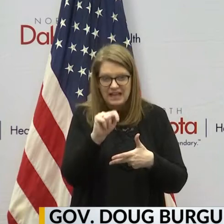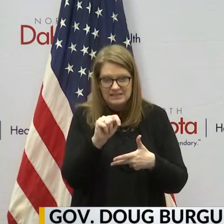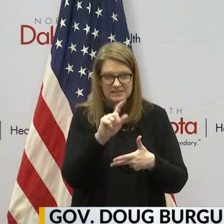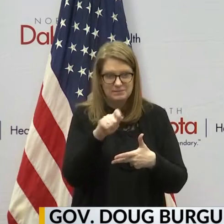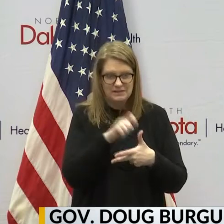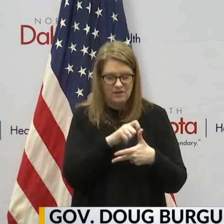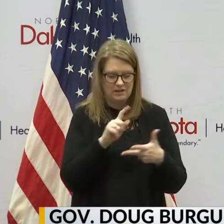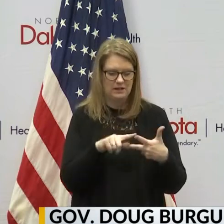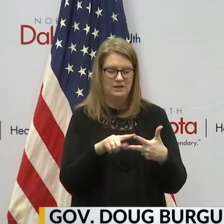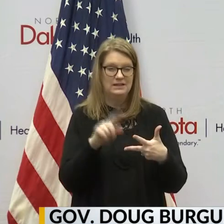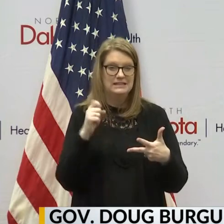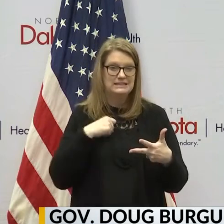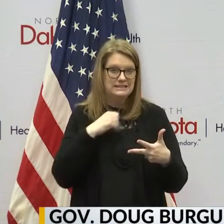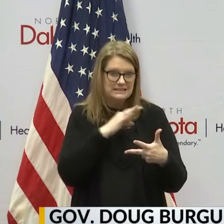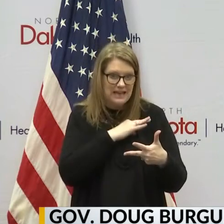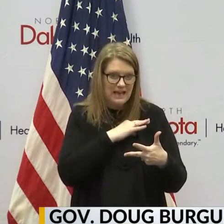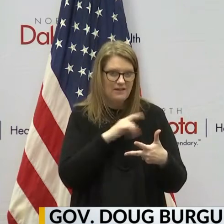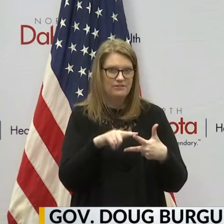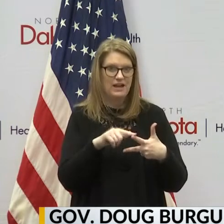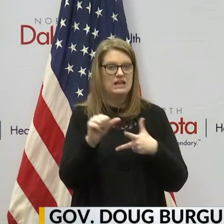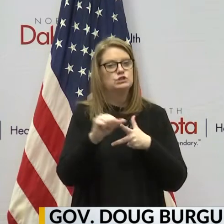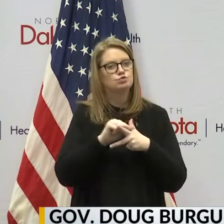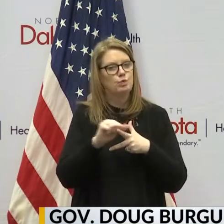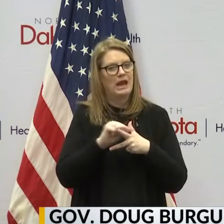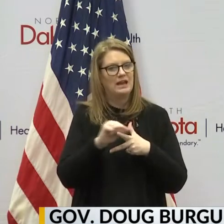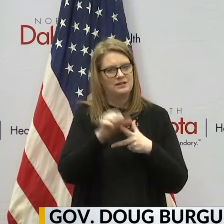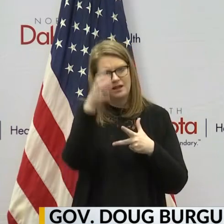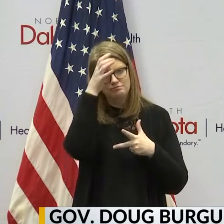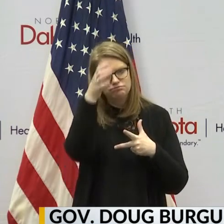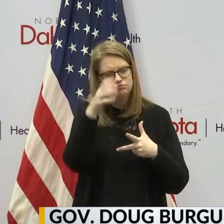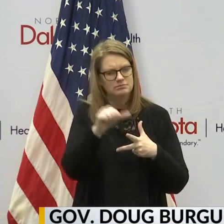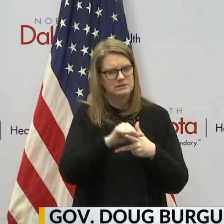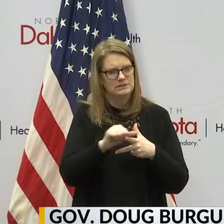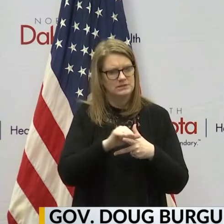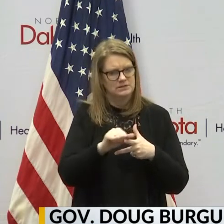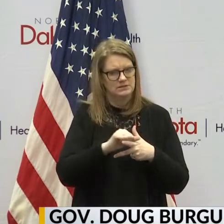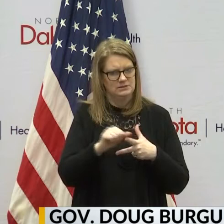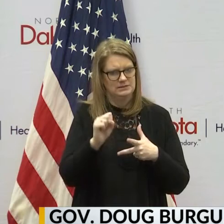HAVE, WE NEED MORE BEDS, WE NEED MORE EQUIPMENT WHICH MEANS